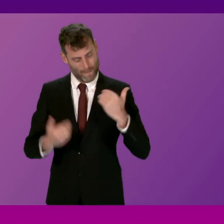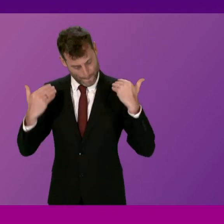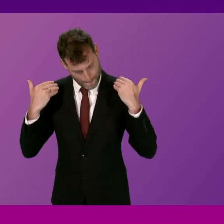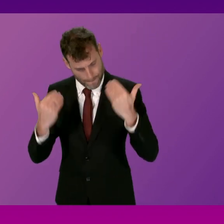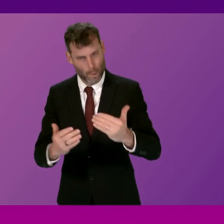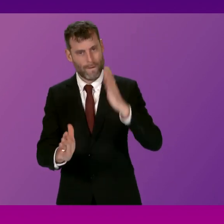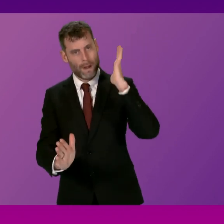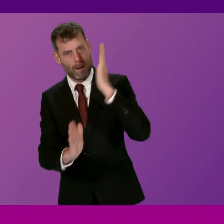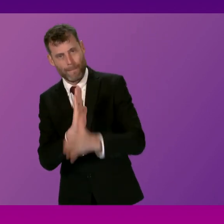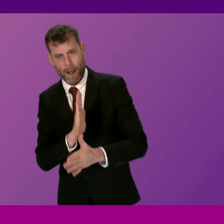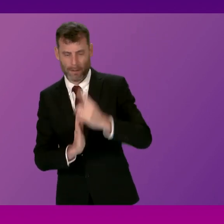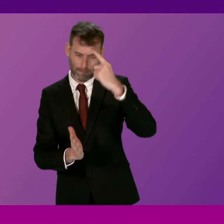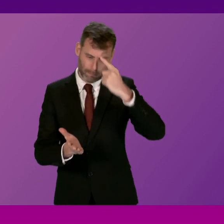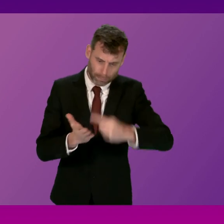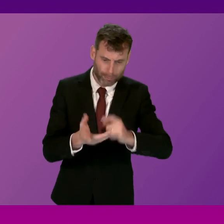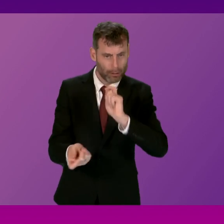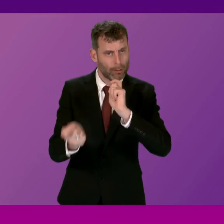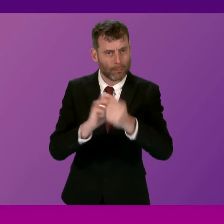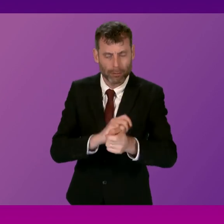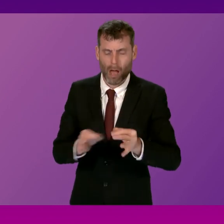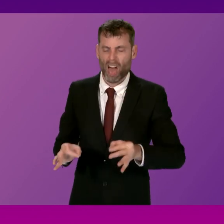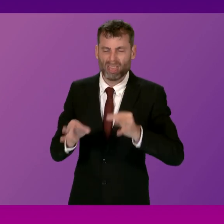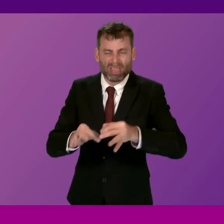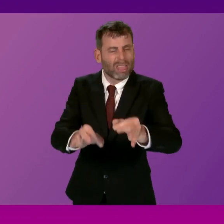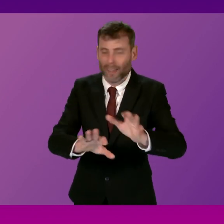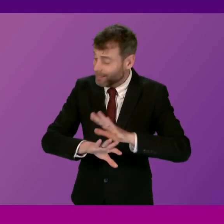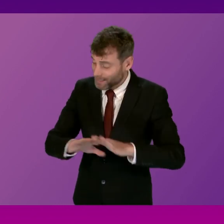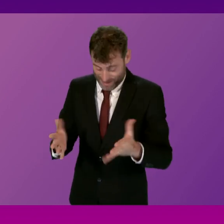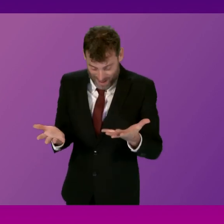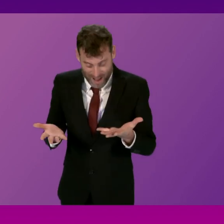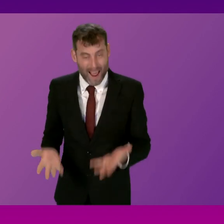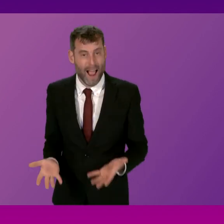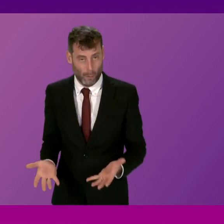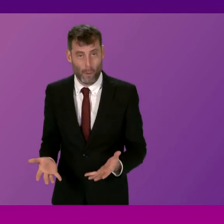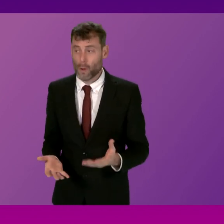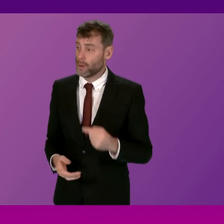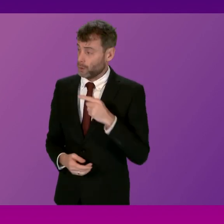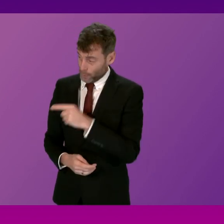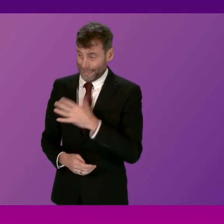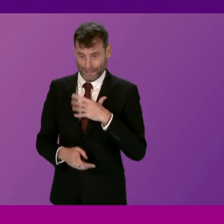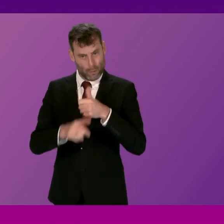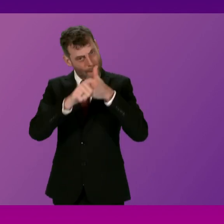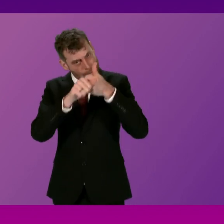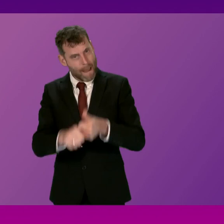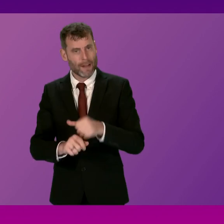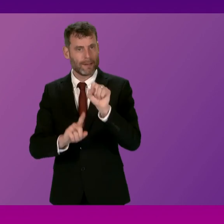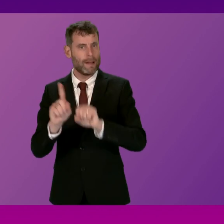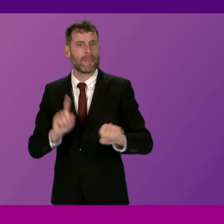issues that disabled people and the organisations that support them and advocate for their rights raise with us all.